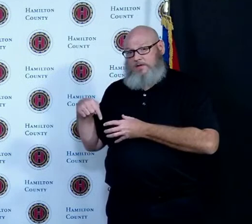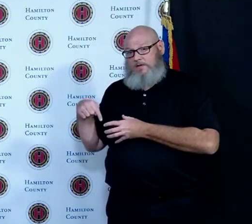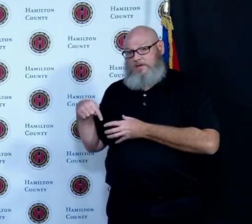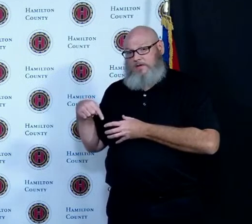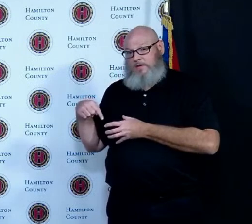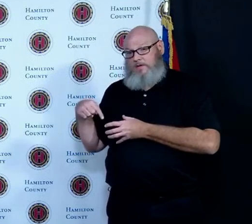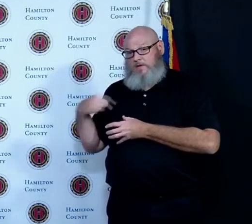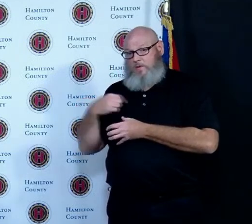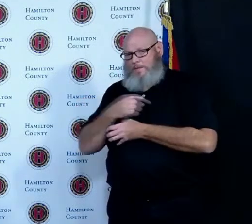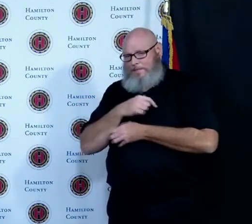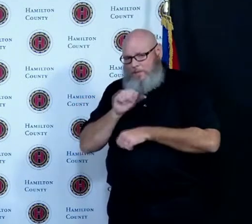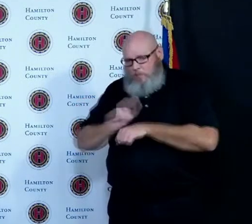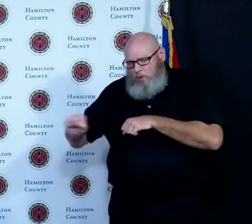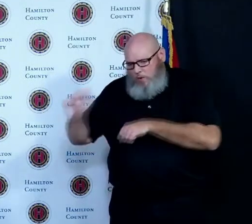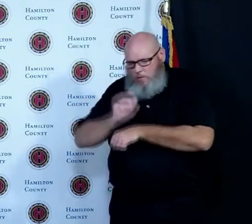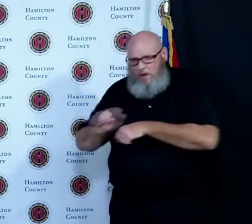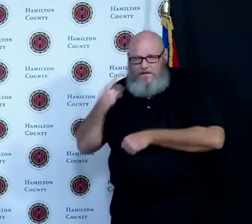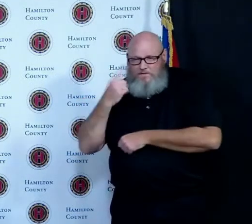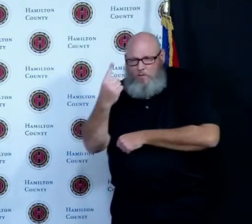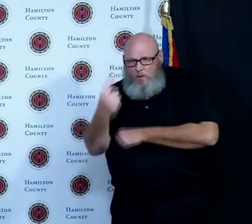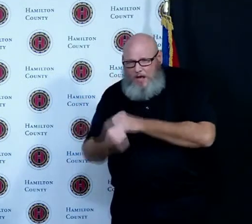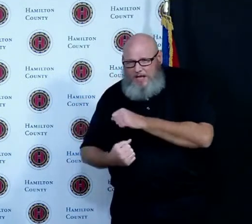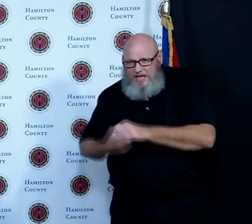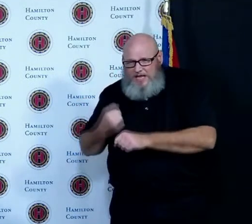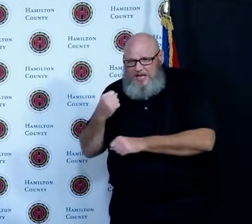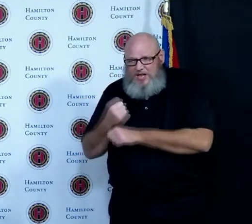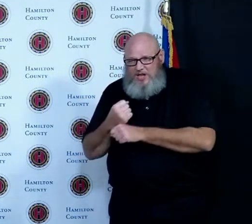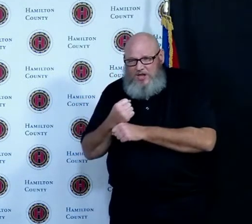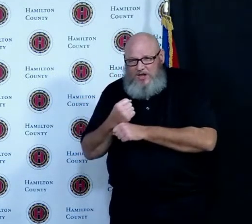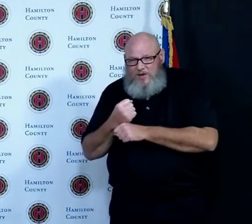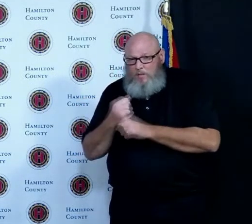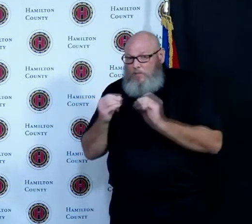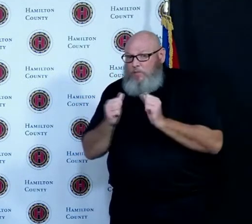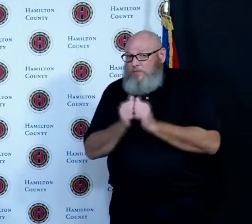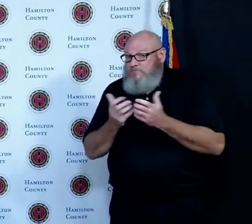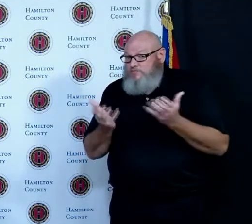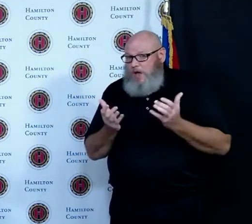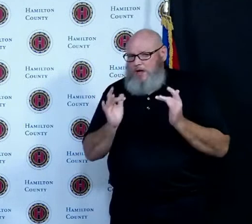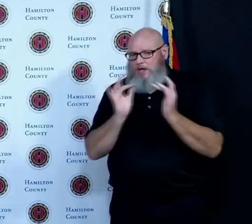idea of using many partners I think is a smart way to ensure that we are distributing vaccine